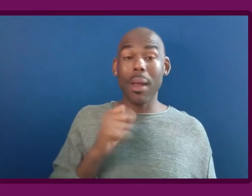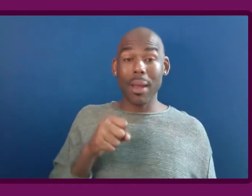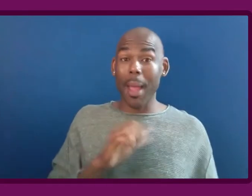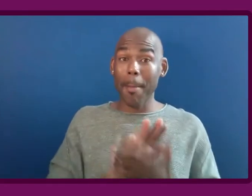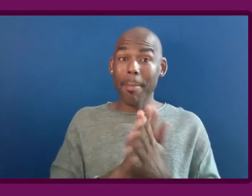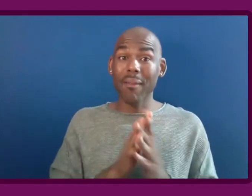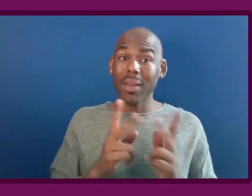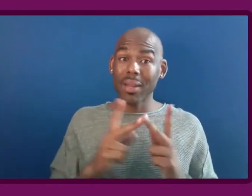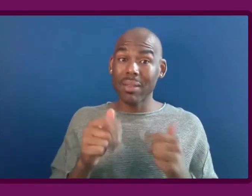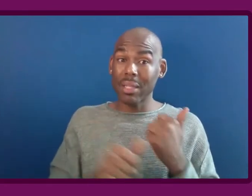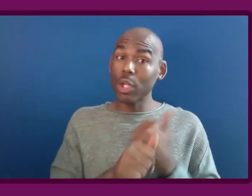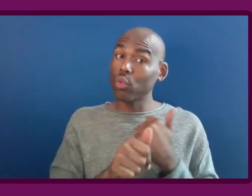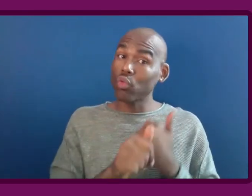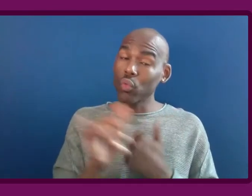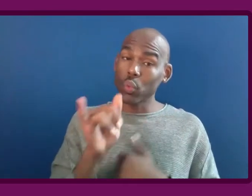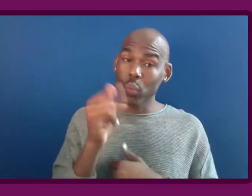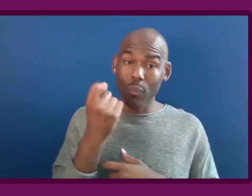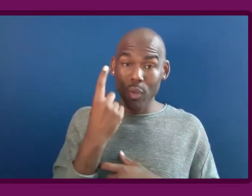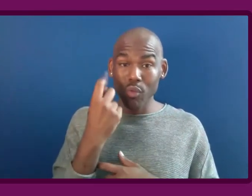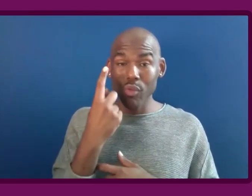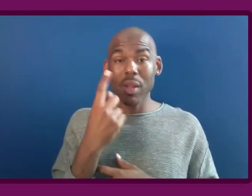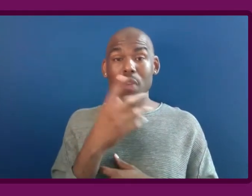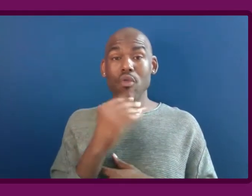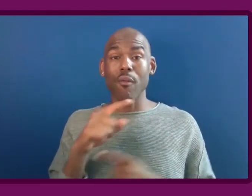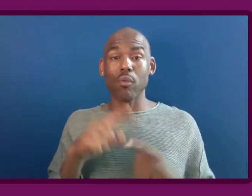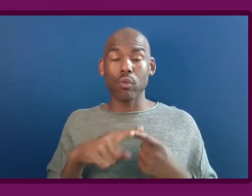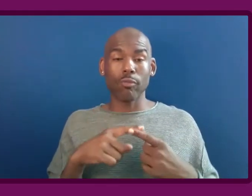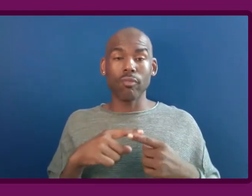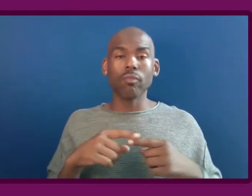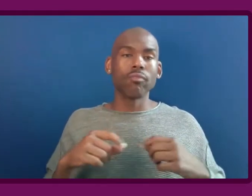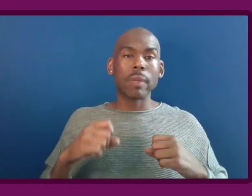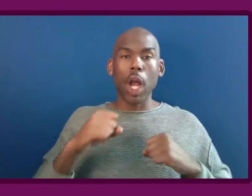It can be very dangerous as well, because you understand and you deconstruct yourself, and